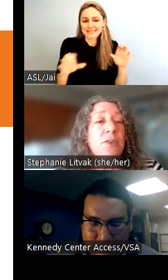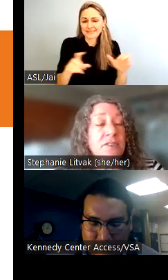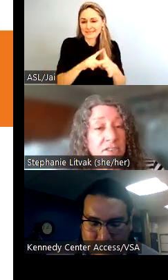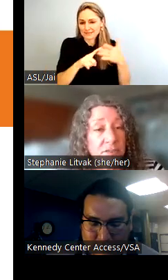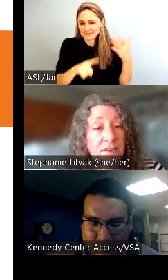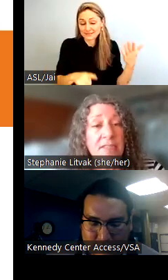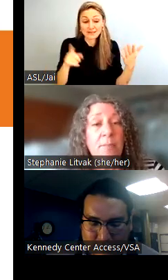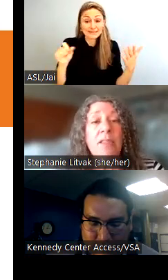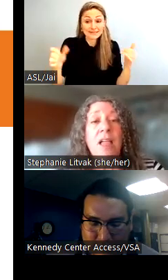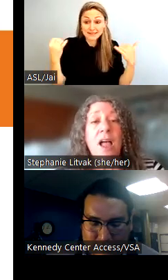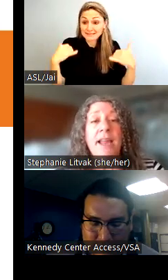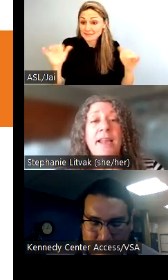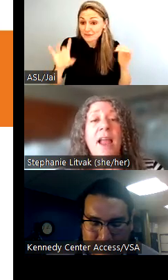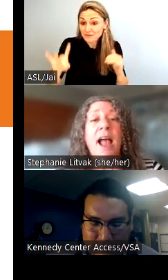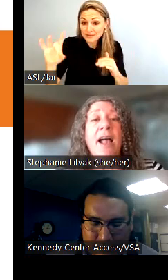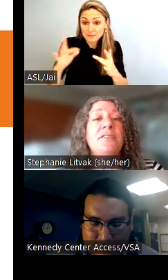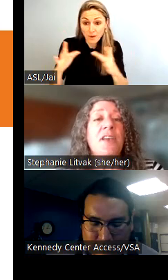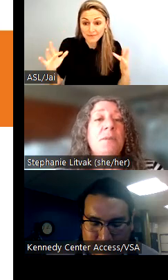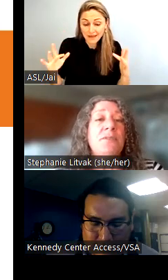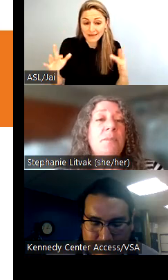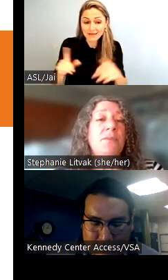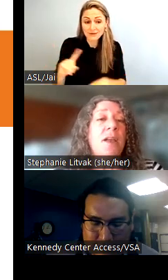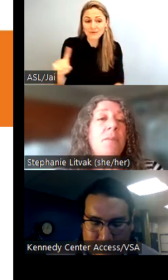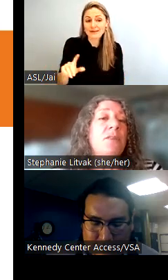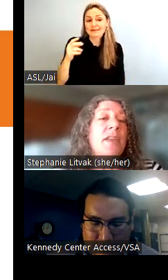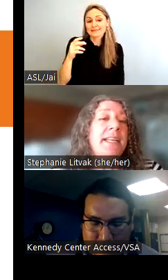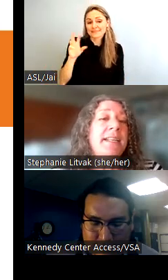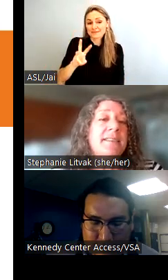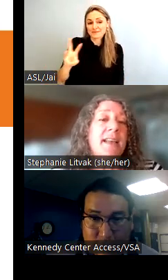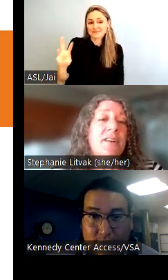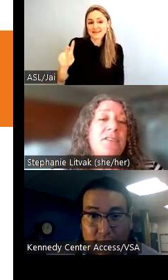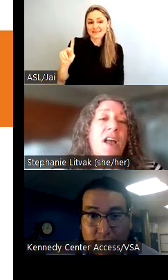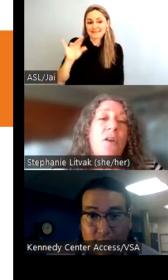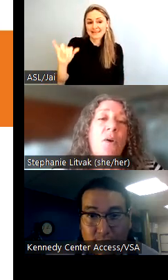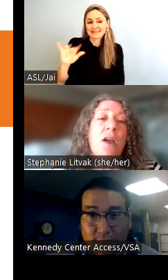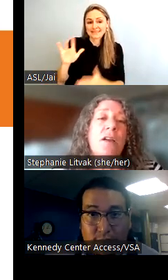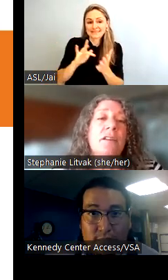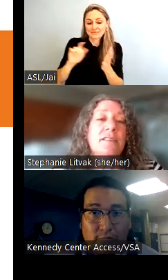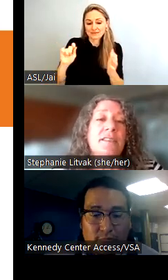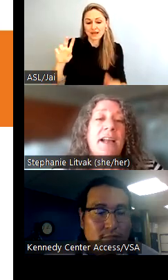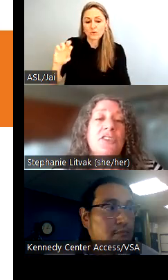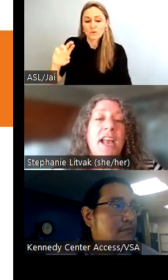You can still find them online at www.kennedycenter.org/education/vsa.